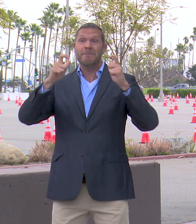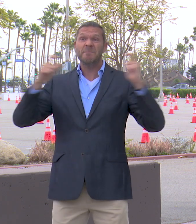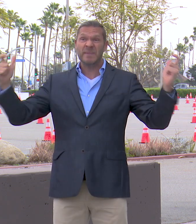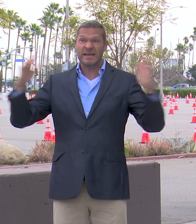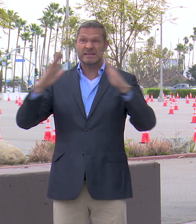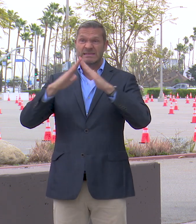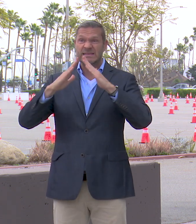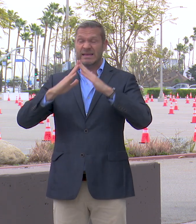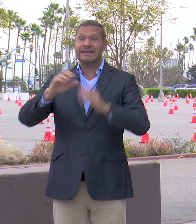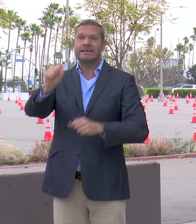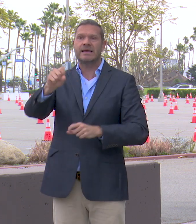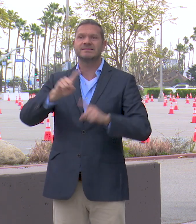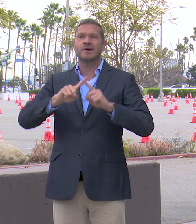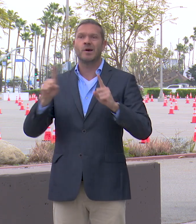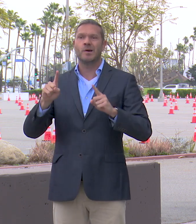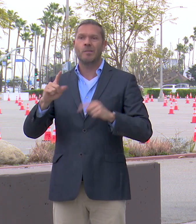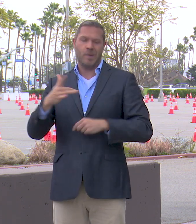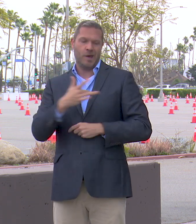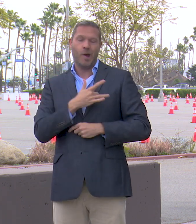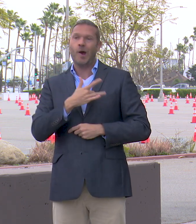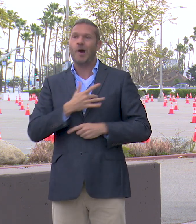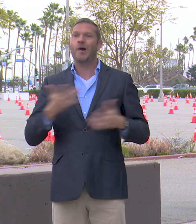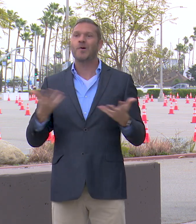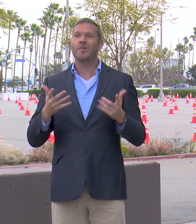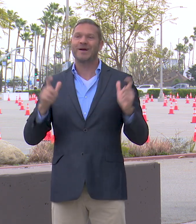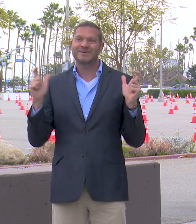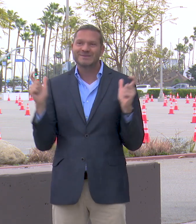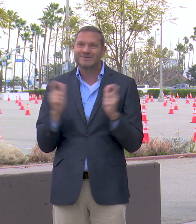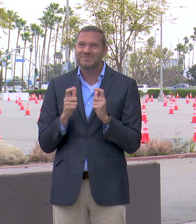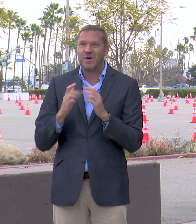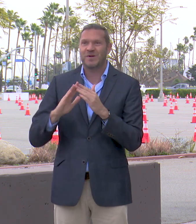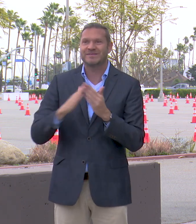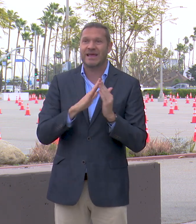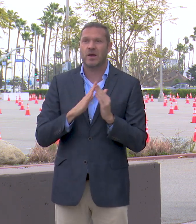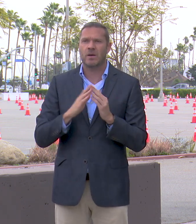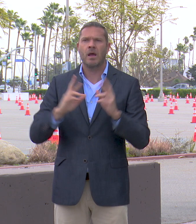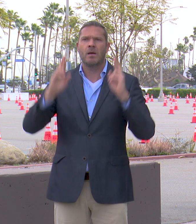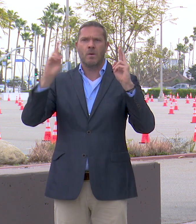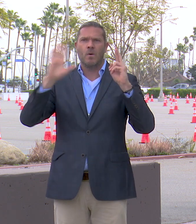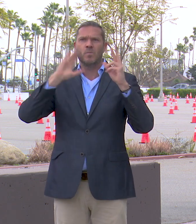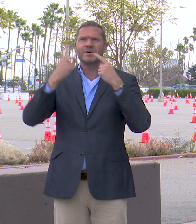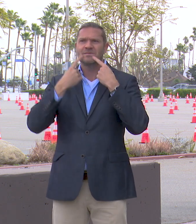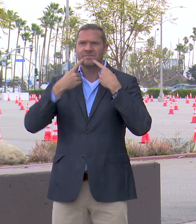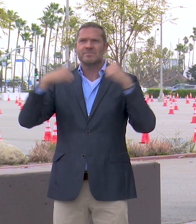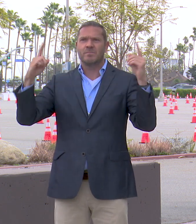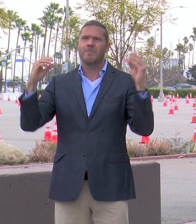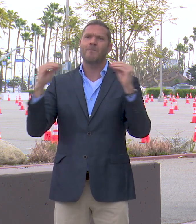I believe in our ability to meet this moment and to come away stronger than ever. Thank you.